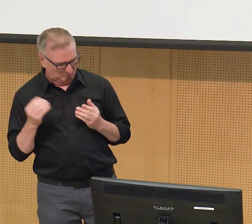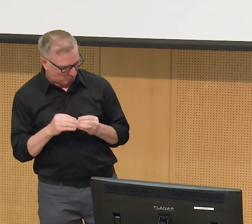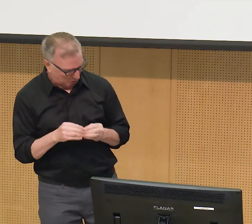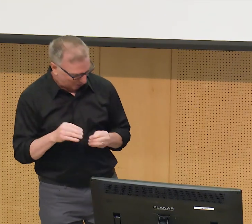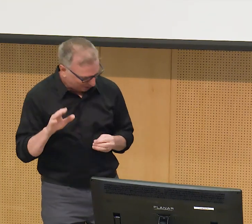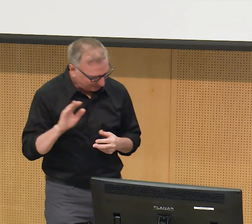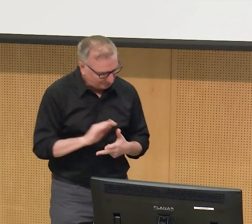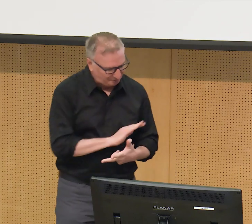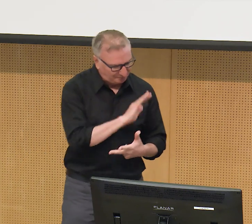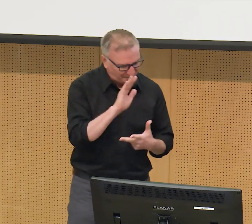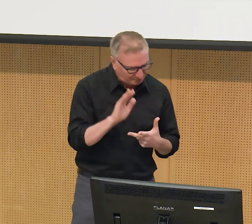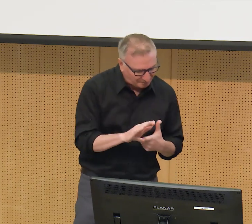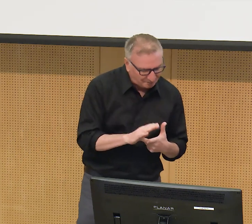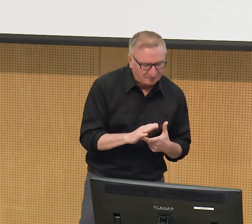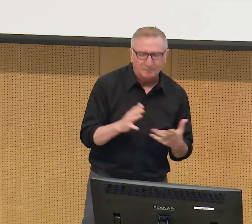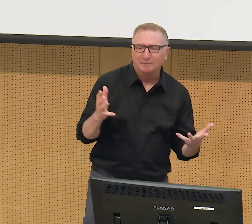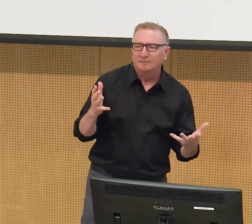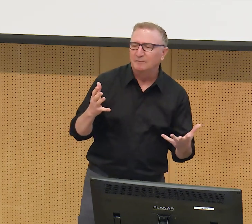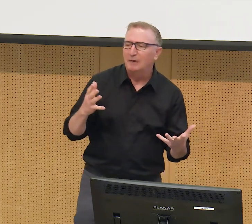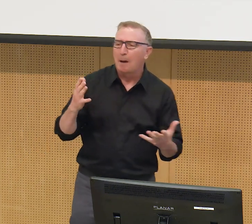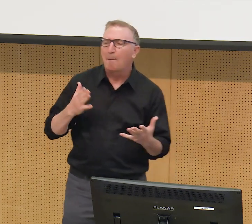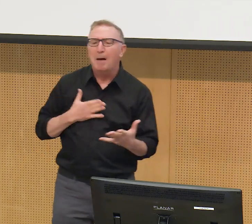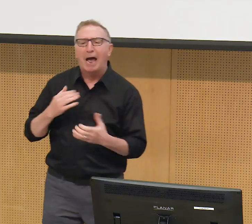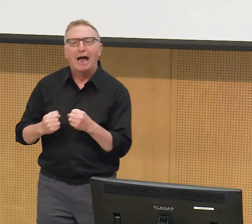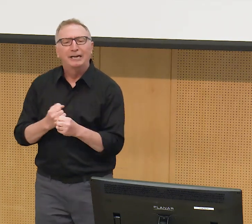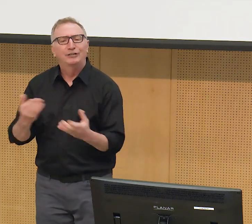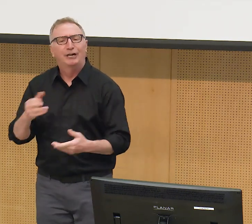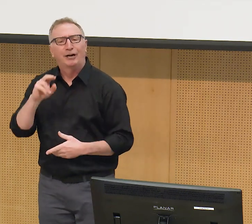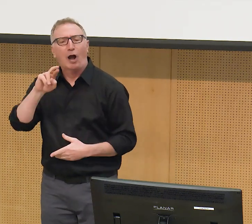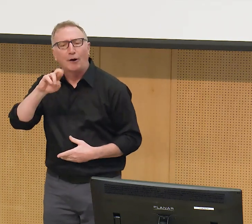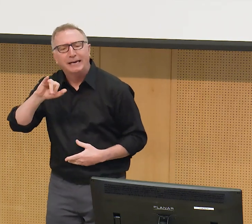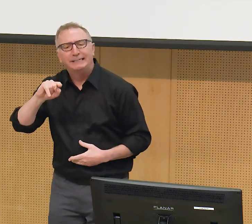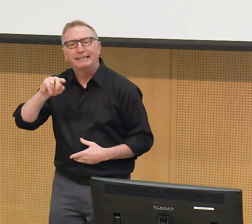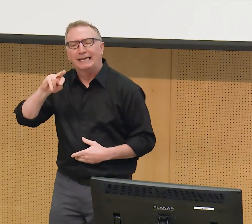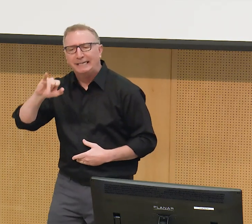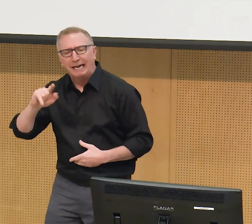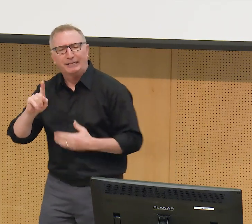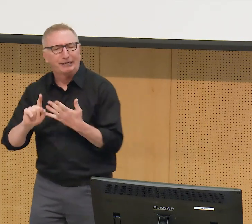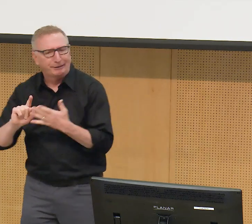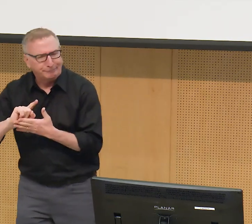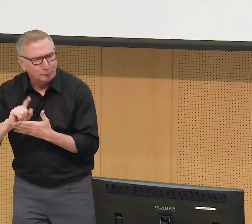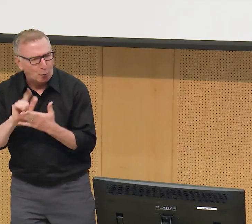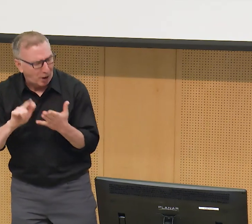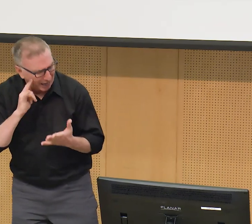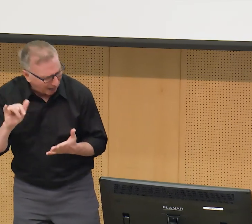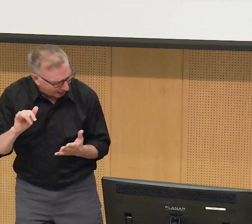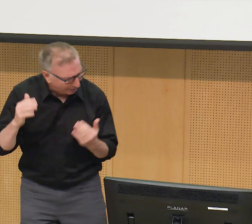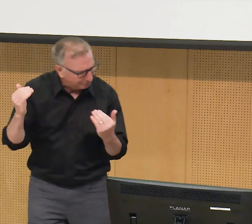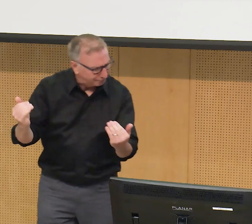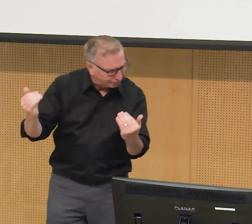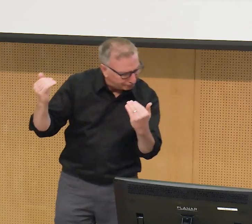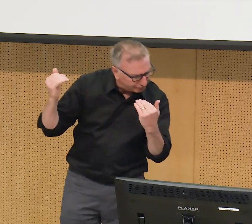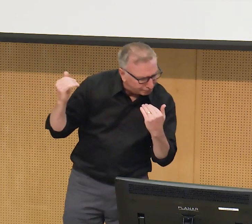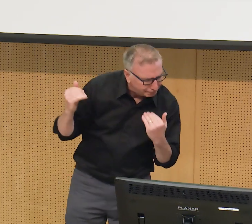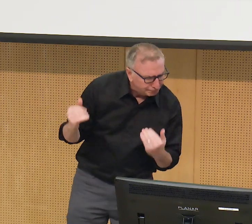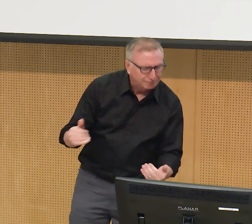and the summer that changed my life. I'll get more to that soon. And my years here at RIT and NTID.